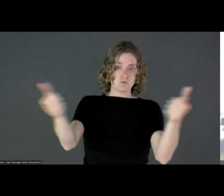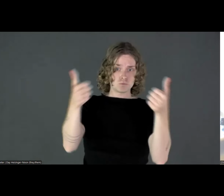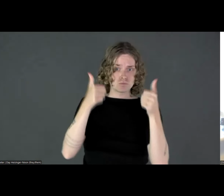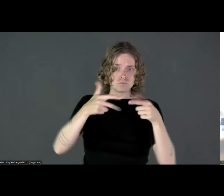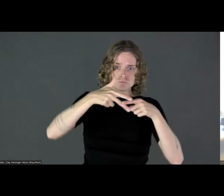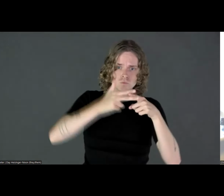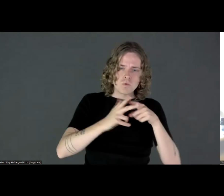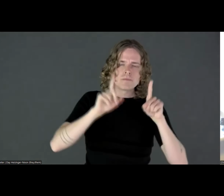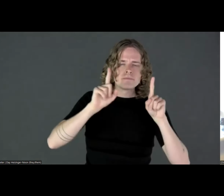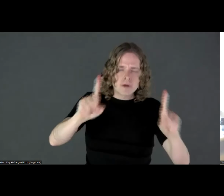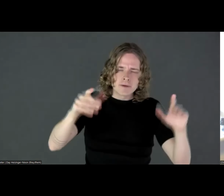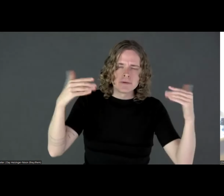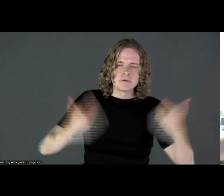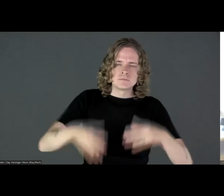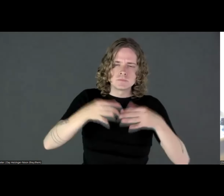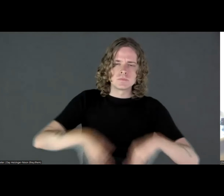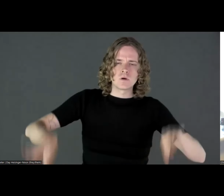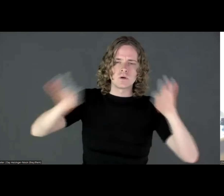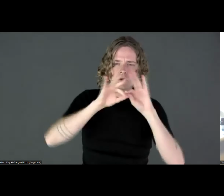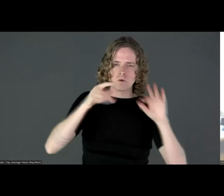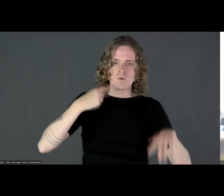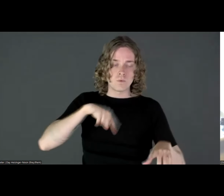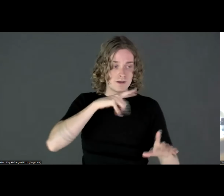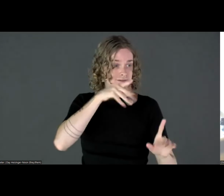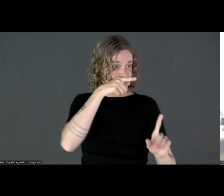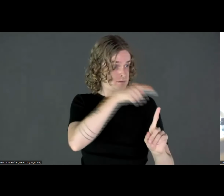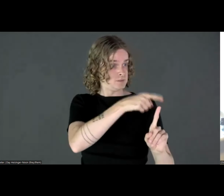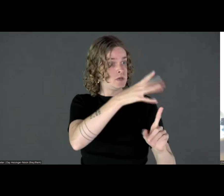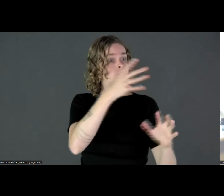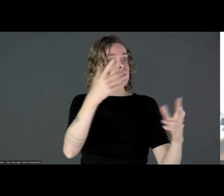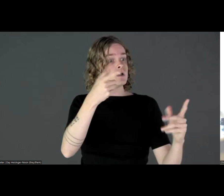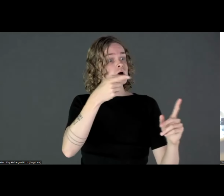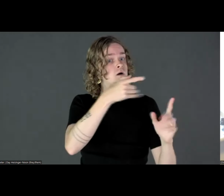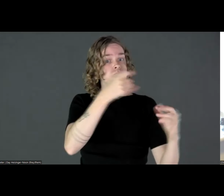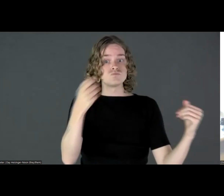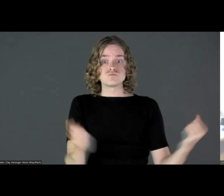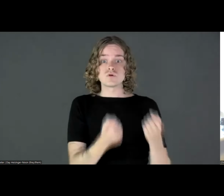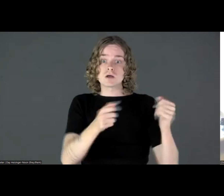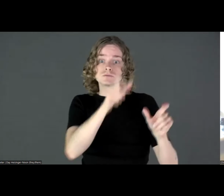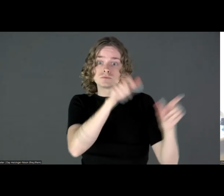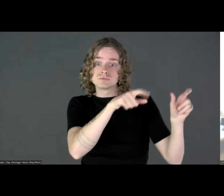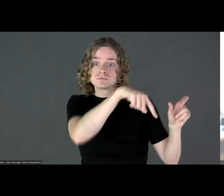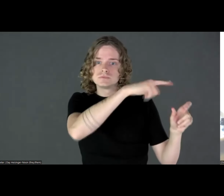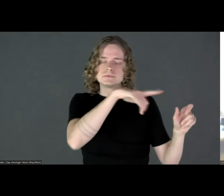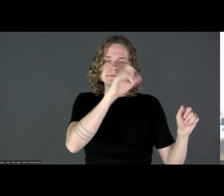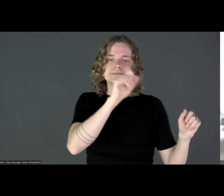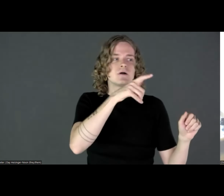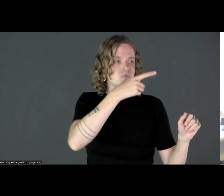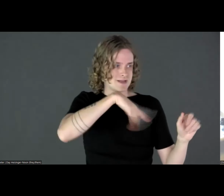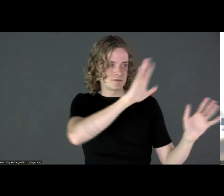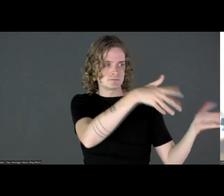we point practitioners to the right direction. And the right places to access those tools. As